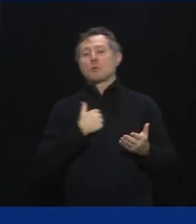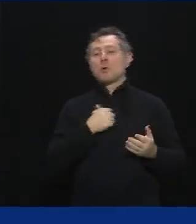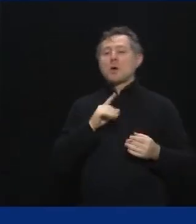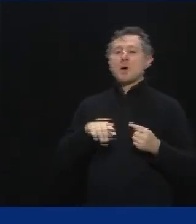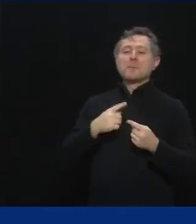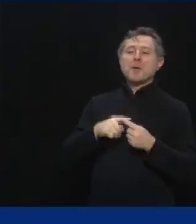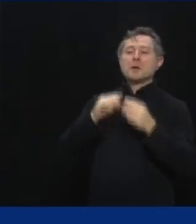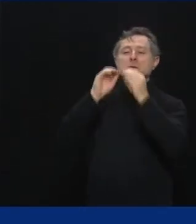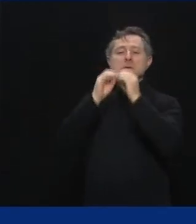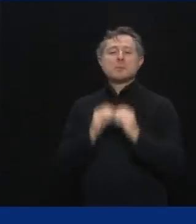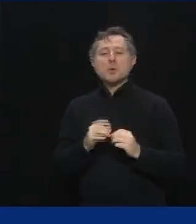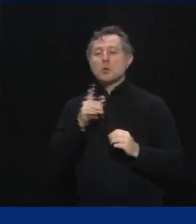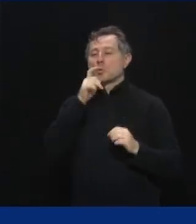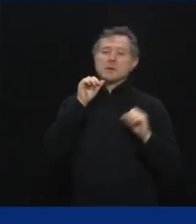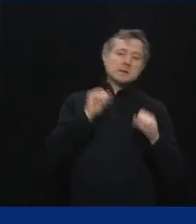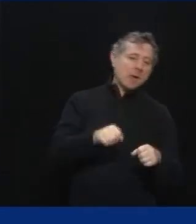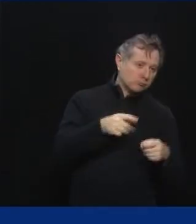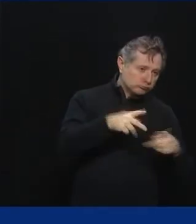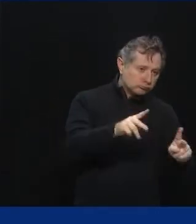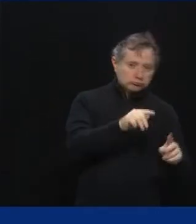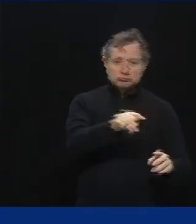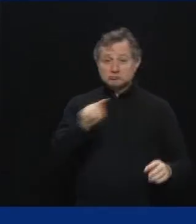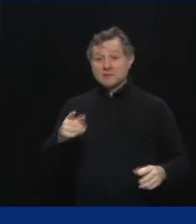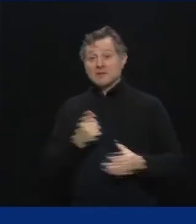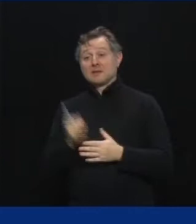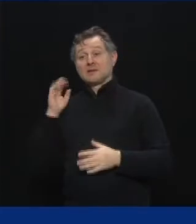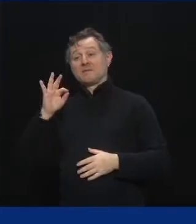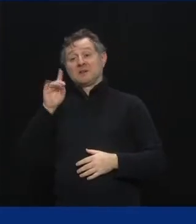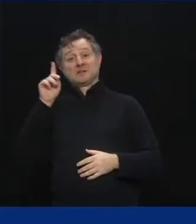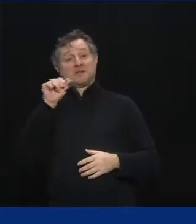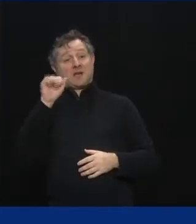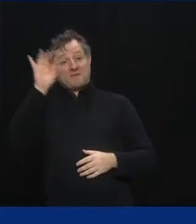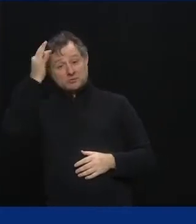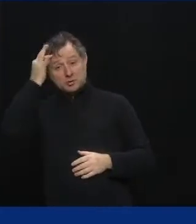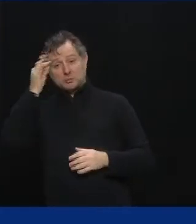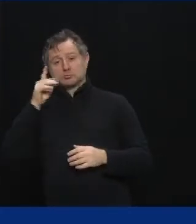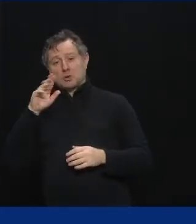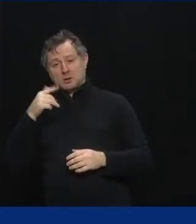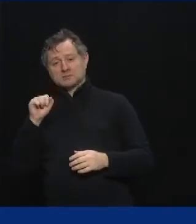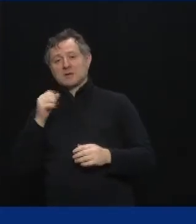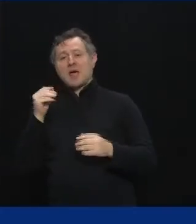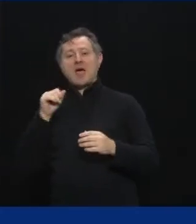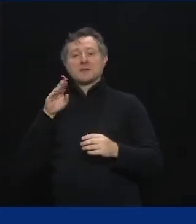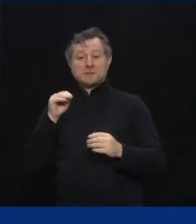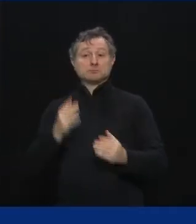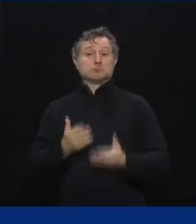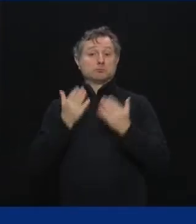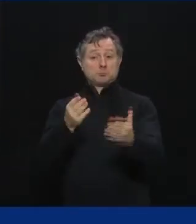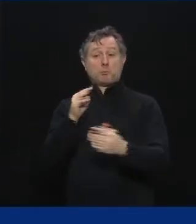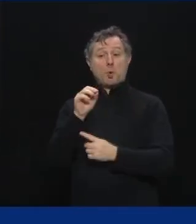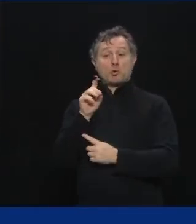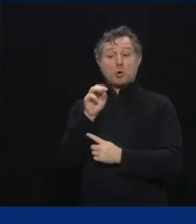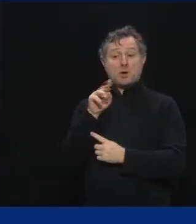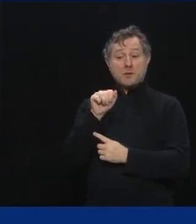WE'RE WAITING FOR MORE INFORMATION FROM THE FEDERAL GOVERNMENT ON HOW THIS IS ALL